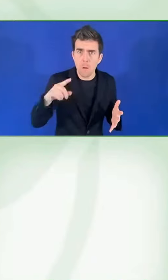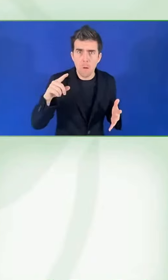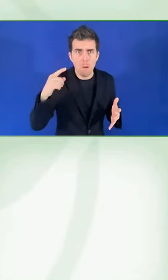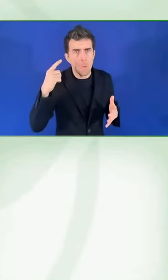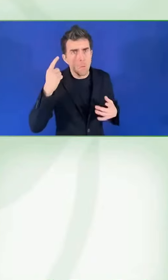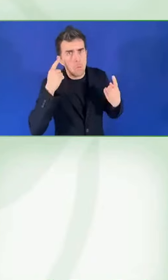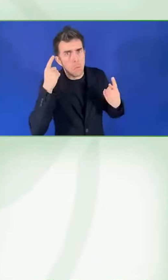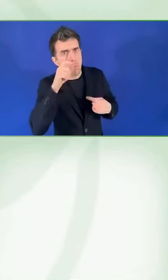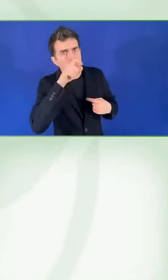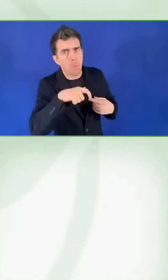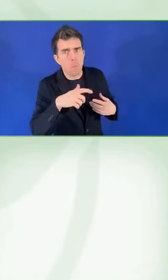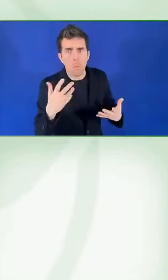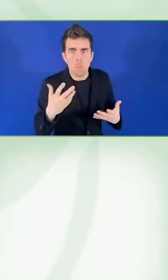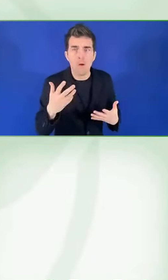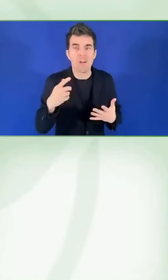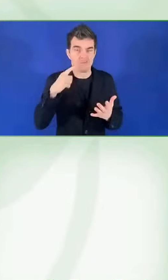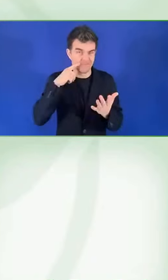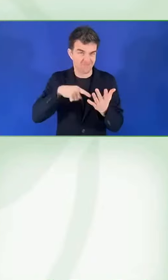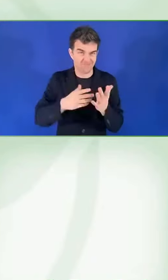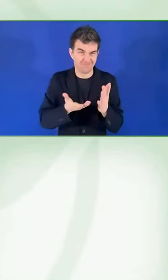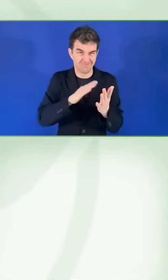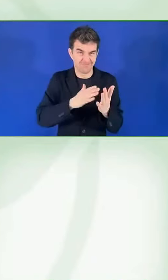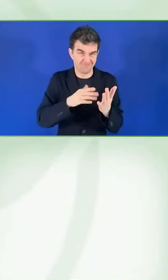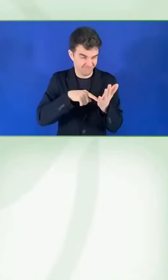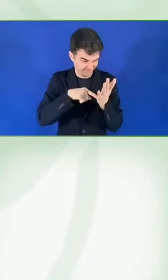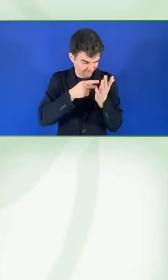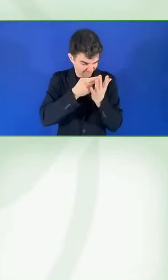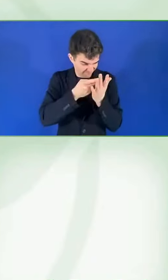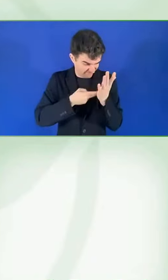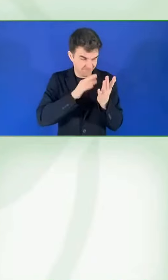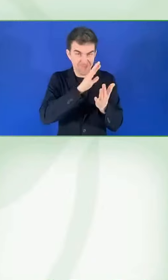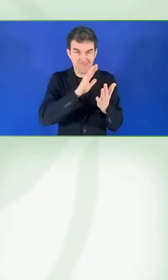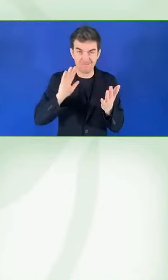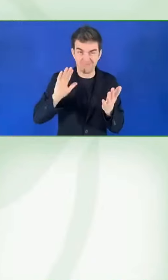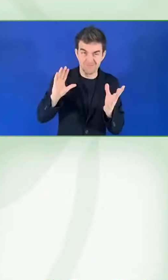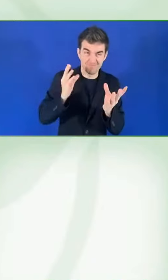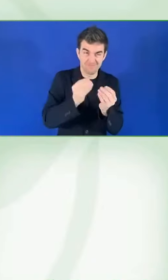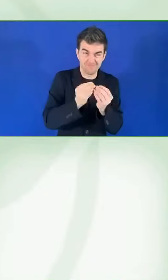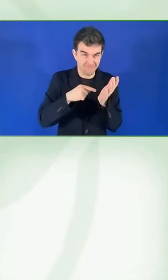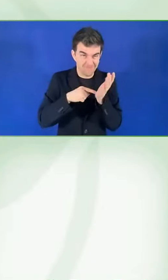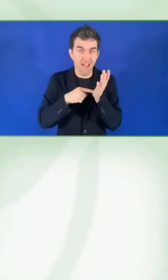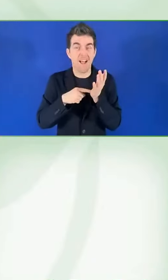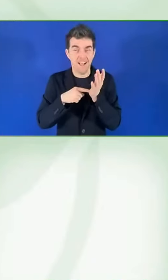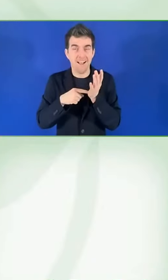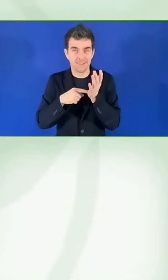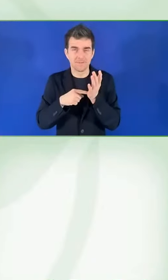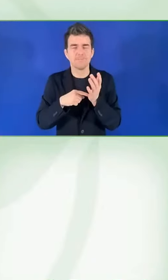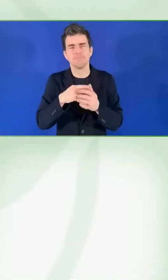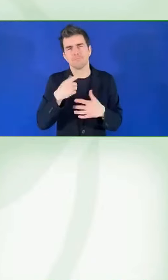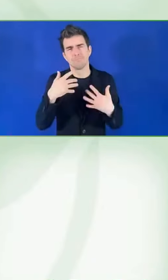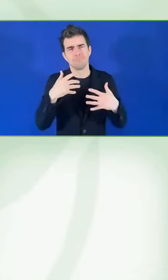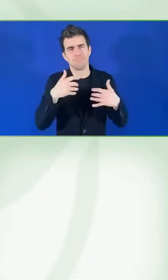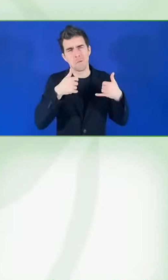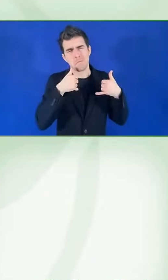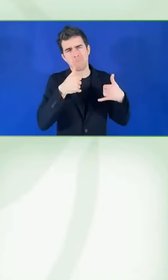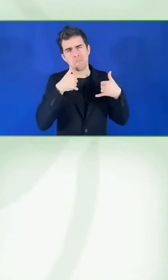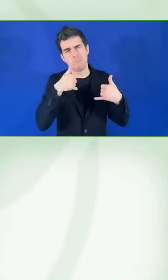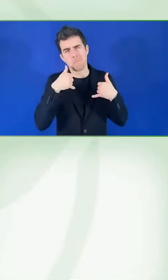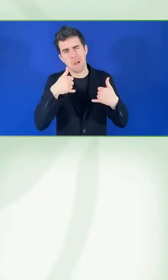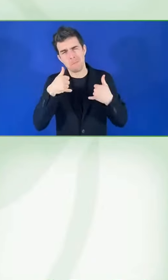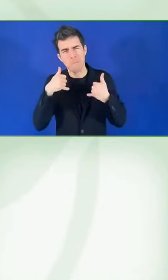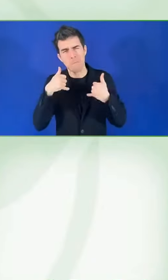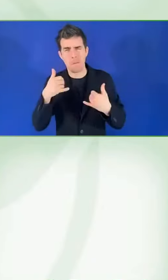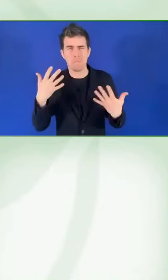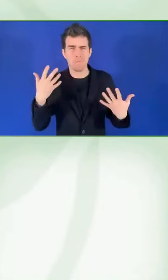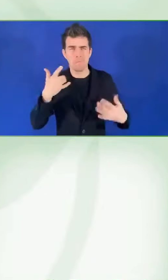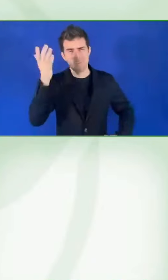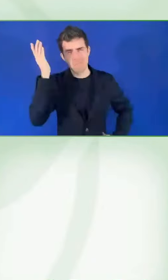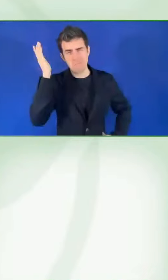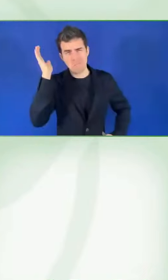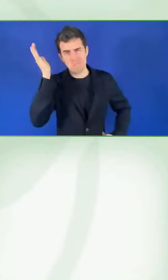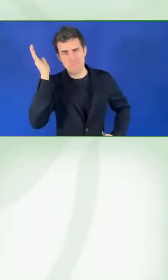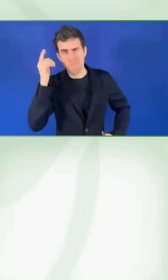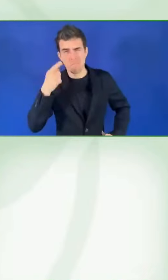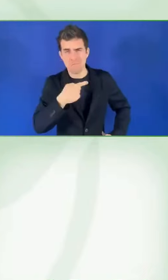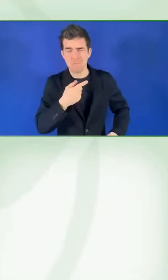She is a beautiful human being, a beautiful woman.